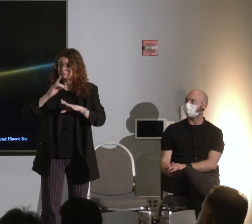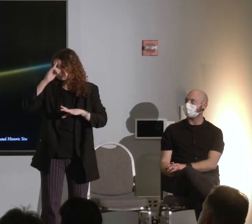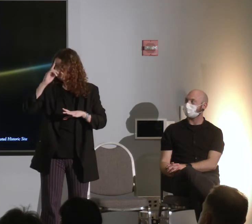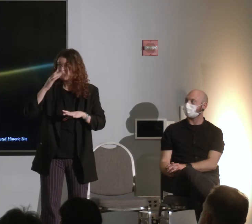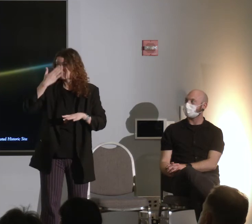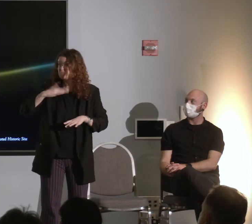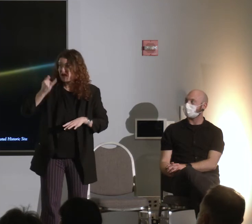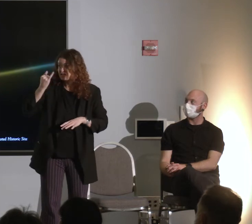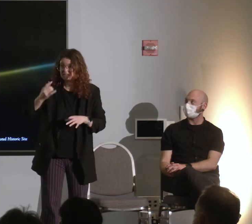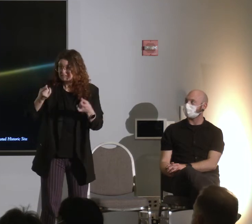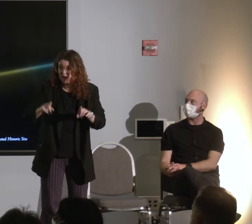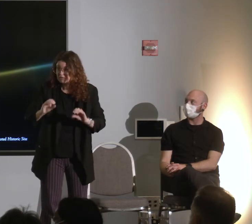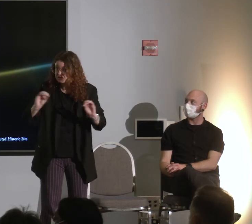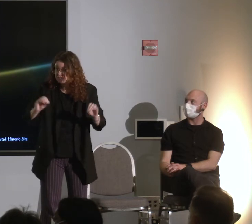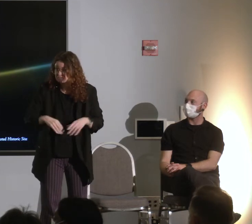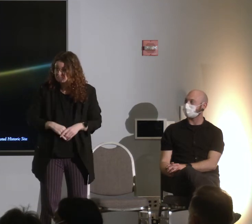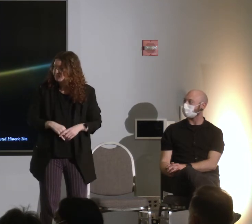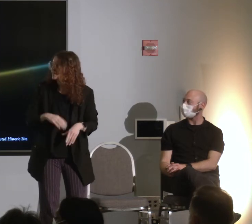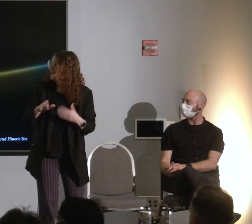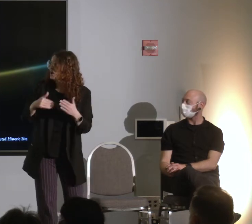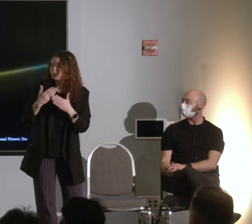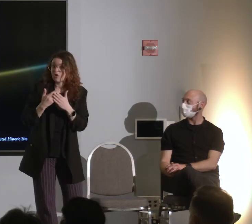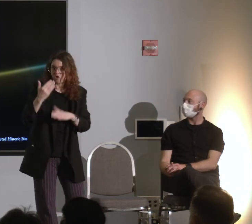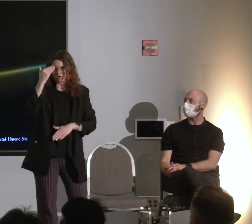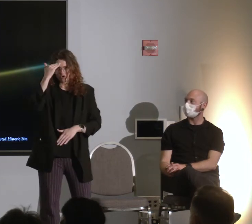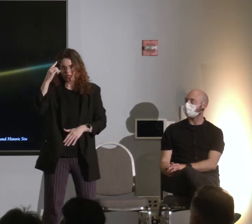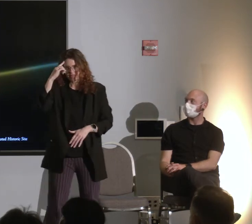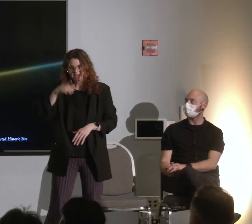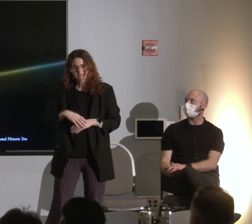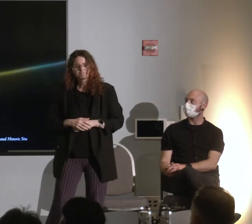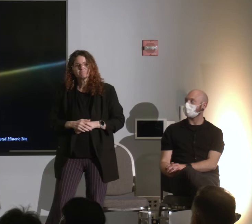And I think we all know what ensued.